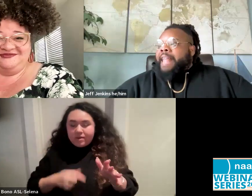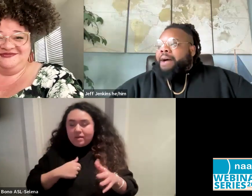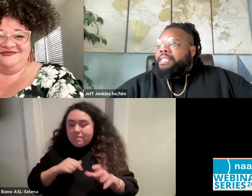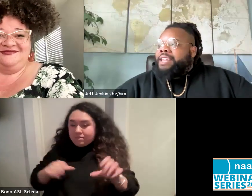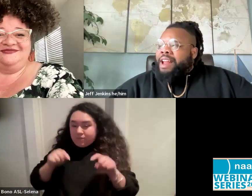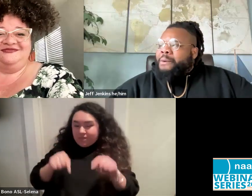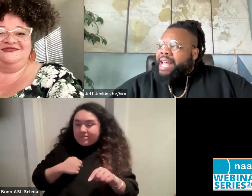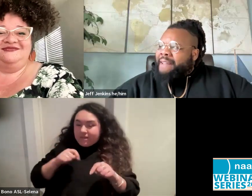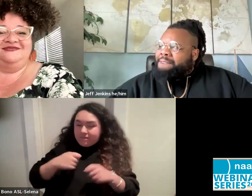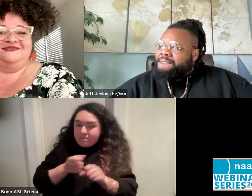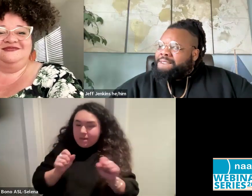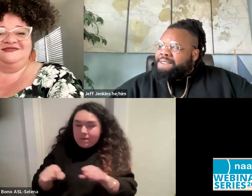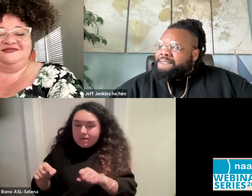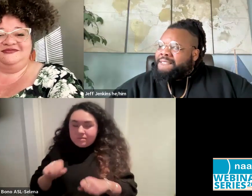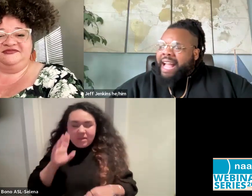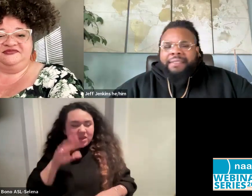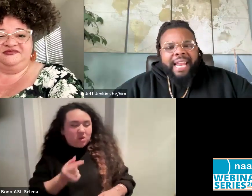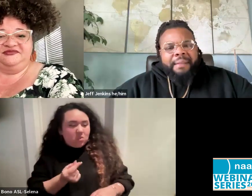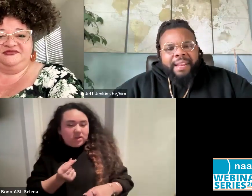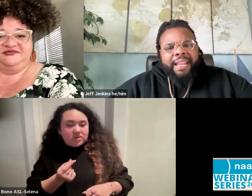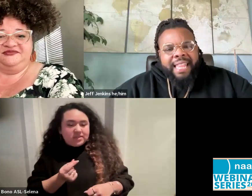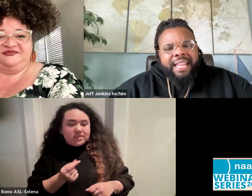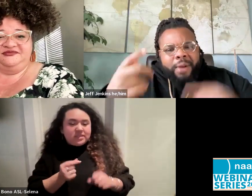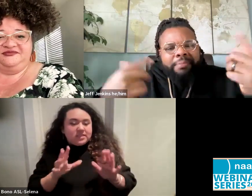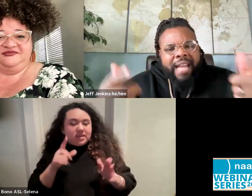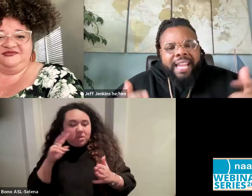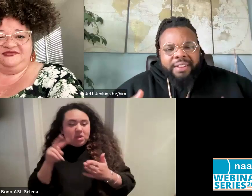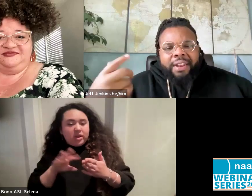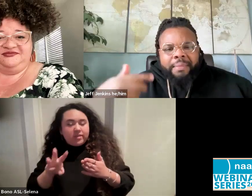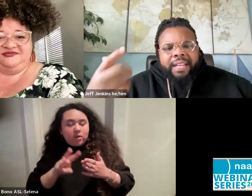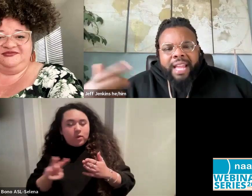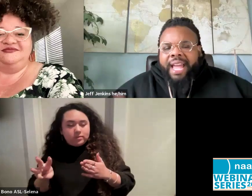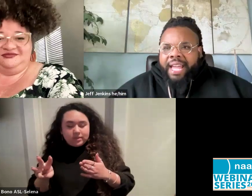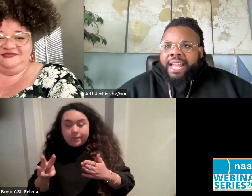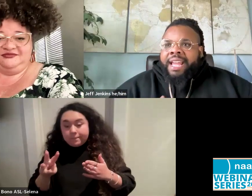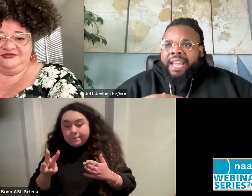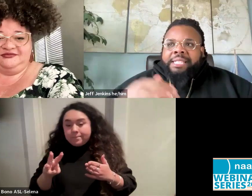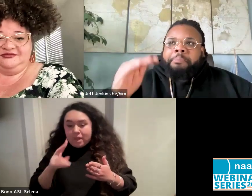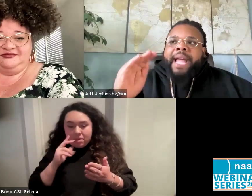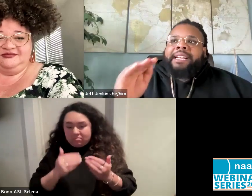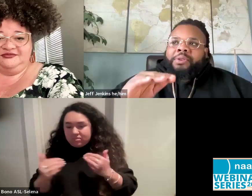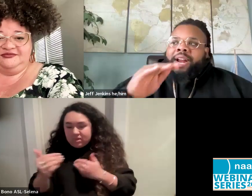I was like, You know what? I was like, Let me look at their website, you know, let me look ahead is mandatory.